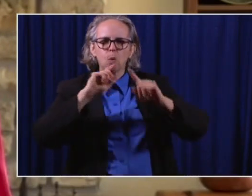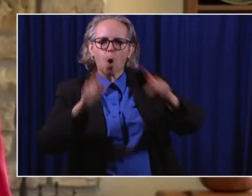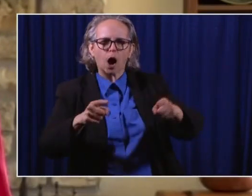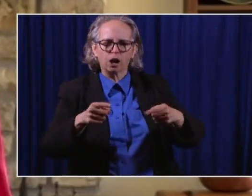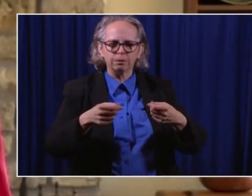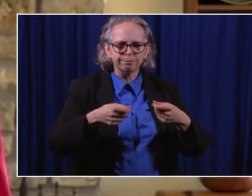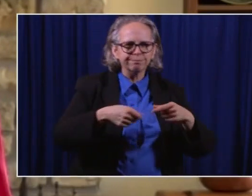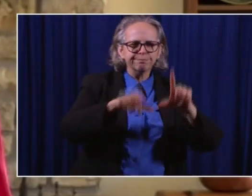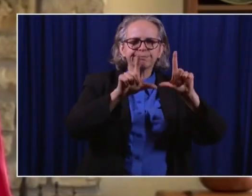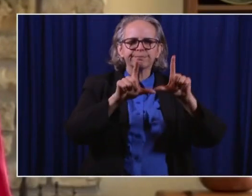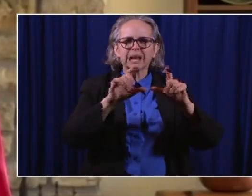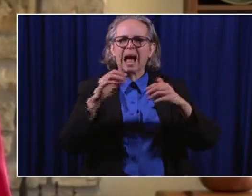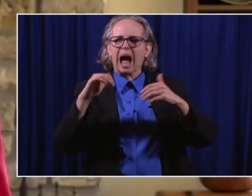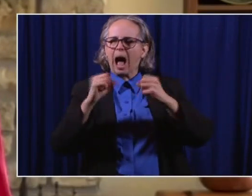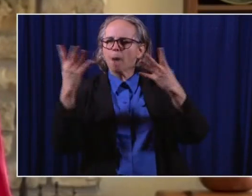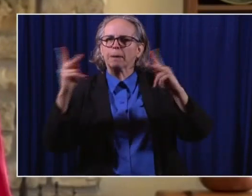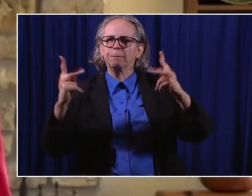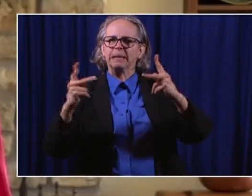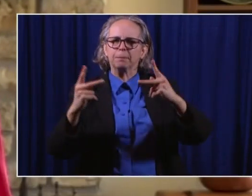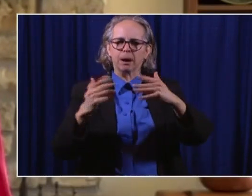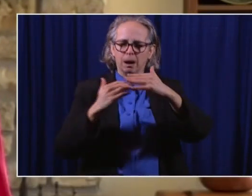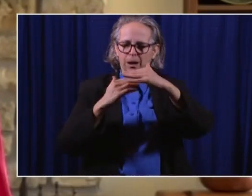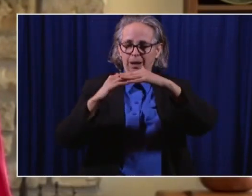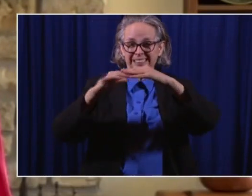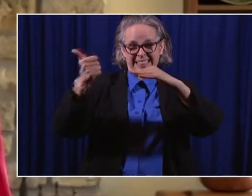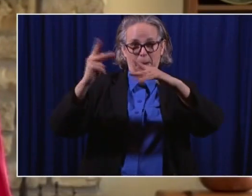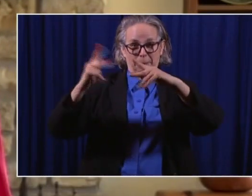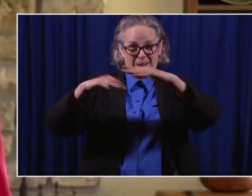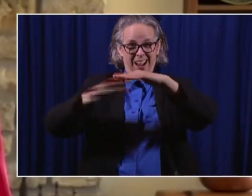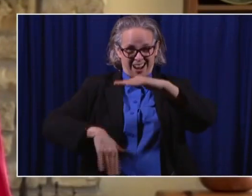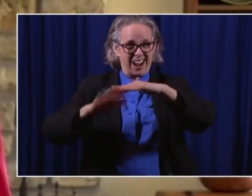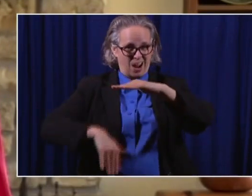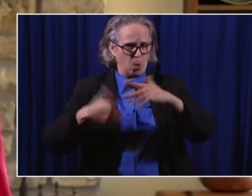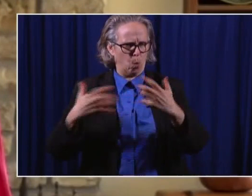WE REISSUED LAST WEEK THE ORDER THAT PEOPLE SHOULD NOT COME